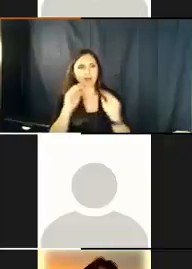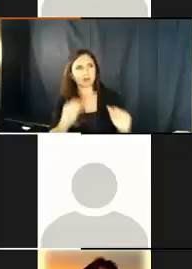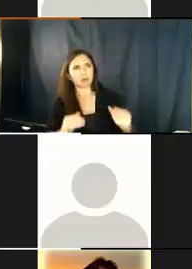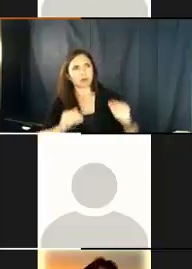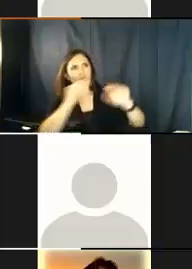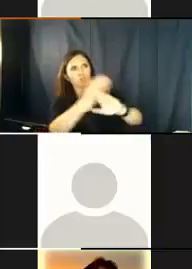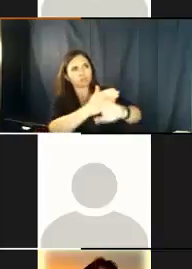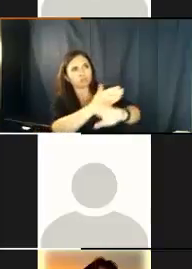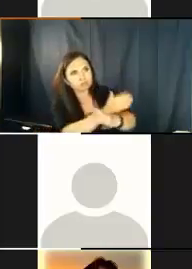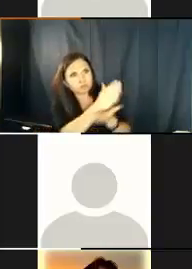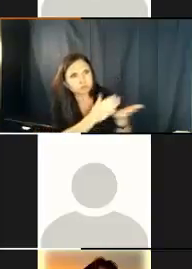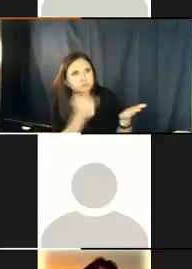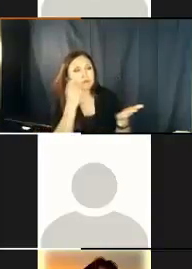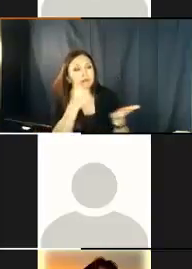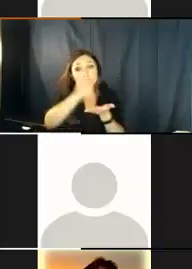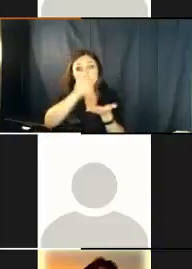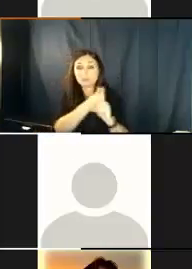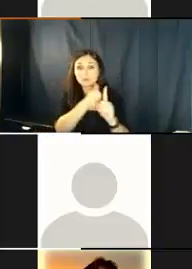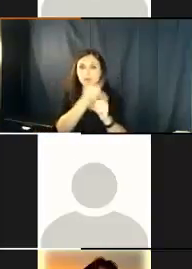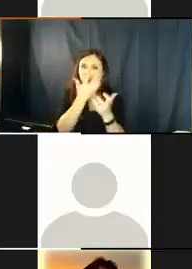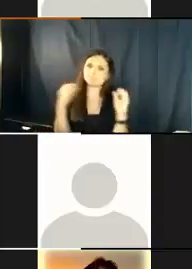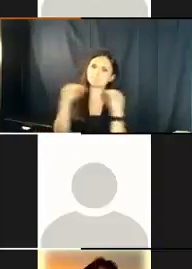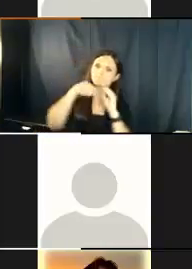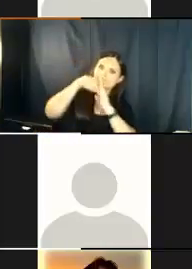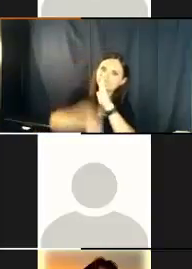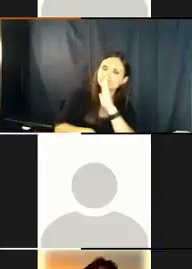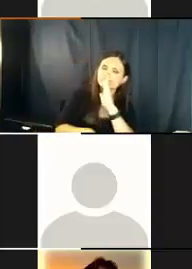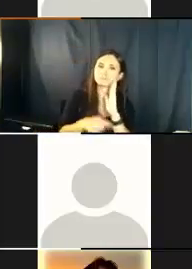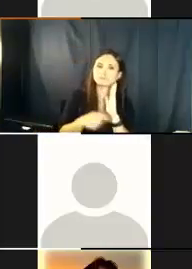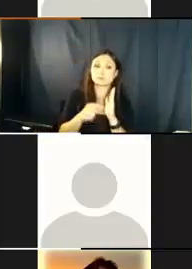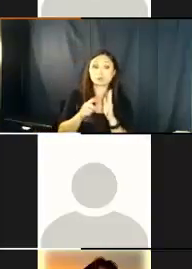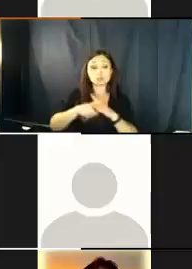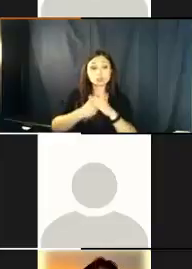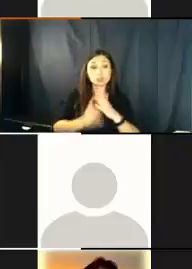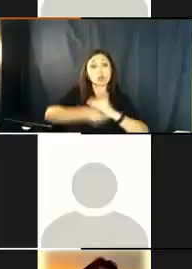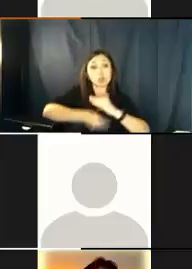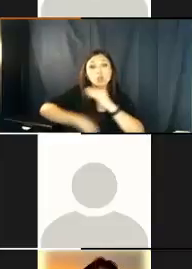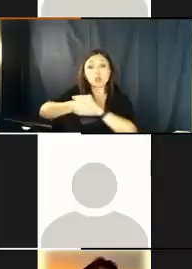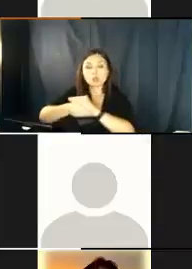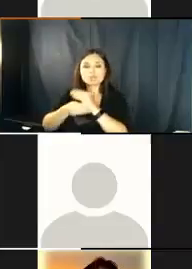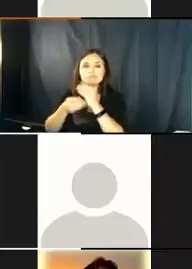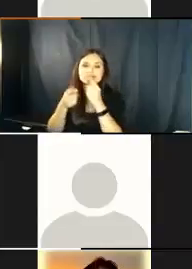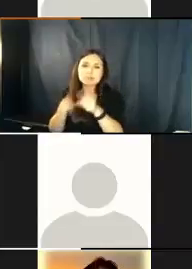wants to dig deeper is something that you can start building in once you've got your basic course designs.